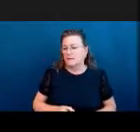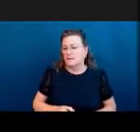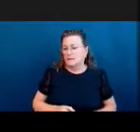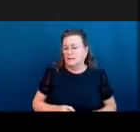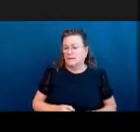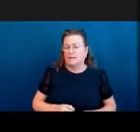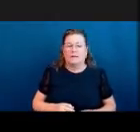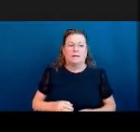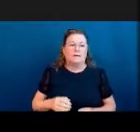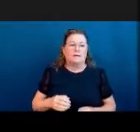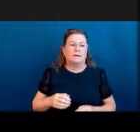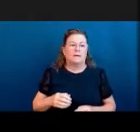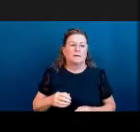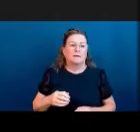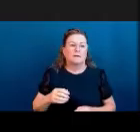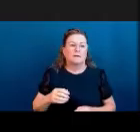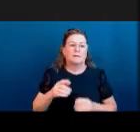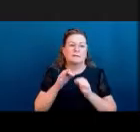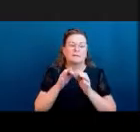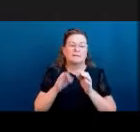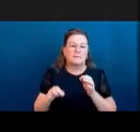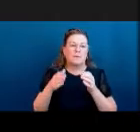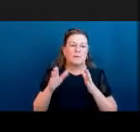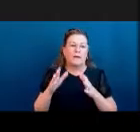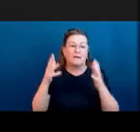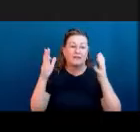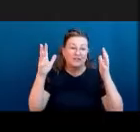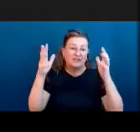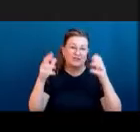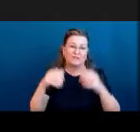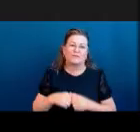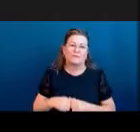to build connection at mealtime or help a child feel like